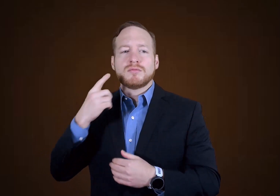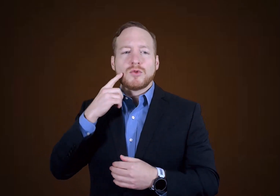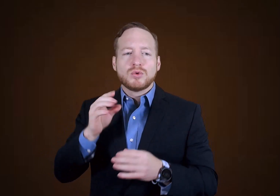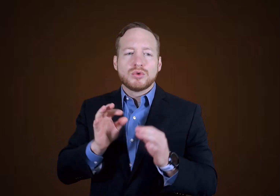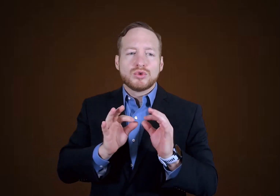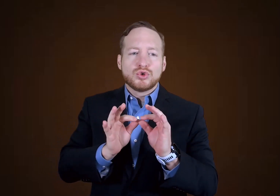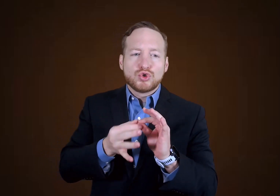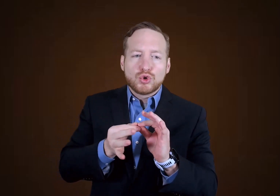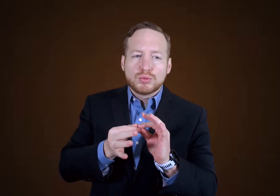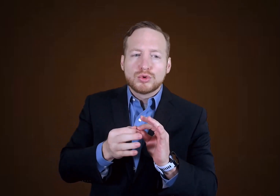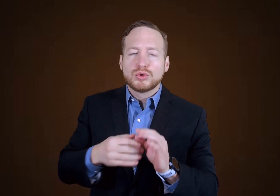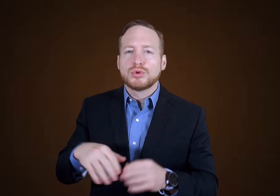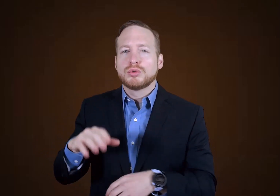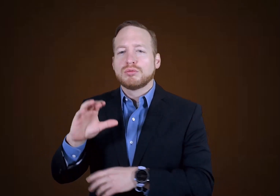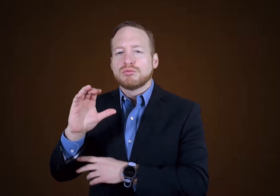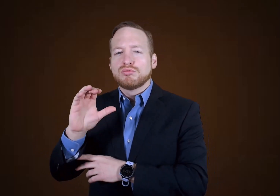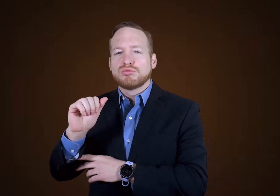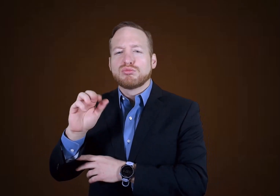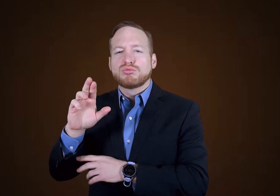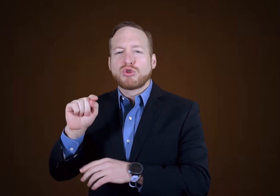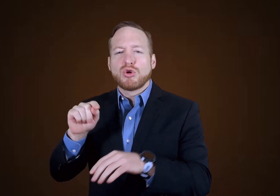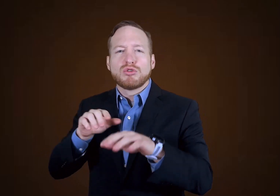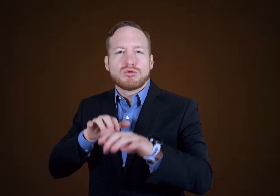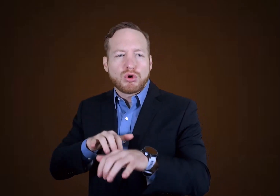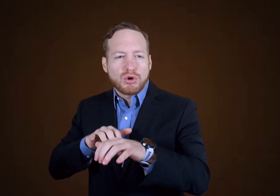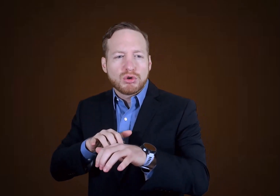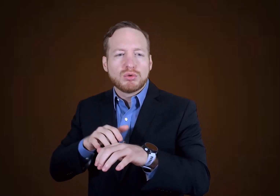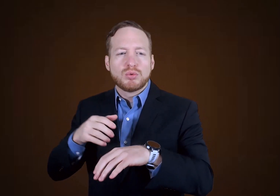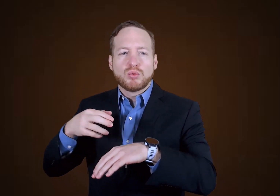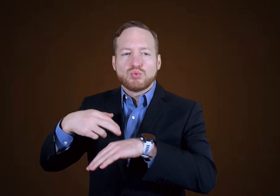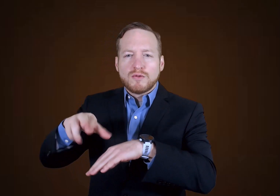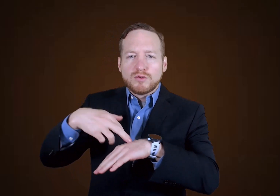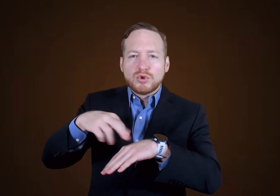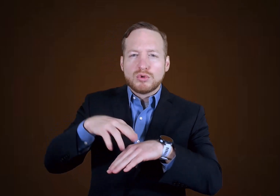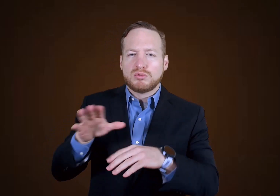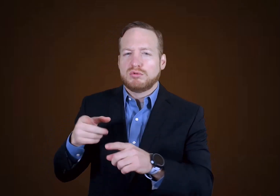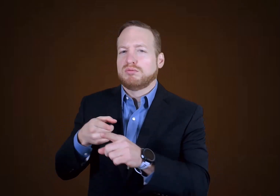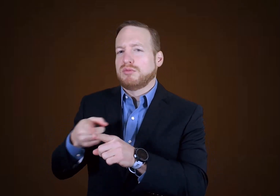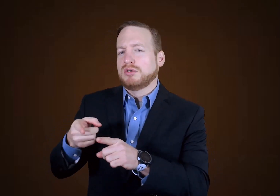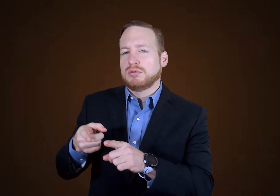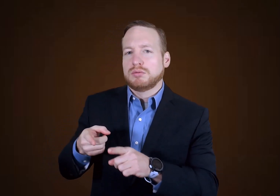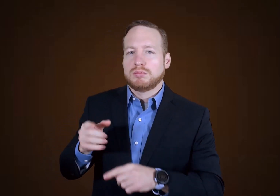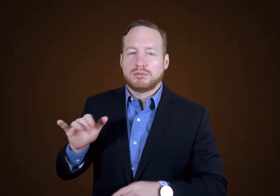and Holly is the interpreter and cart referral specialist